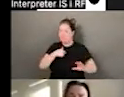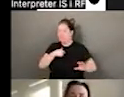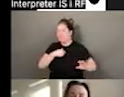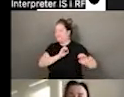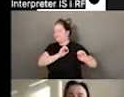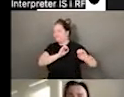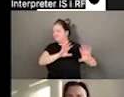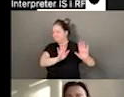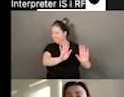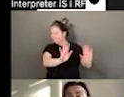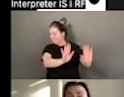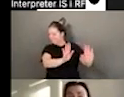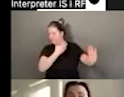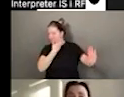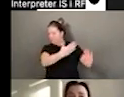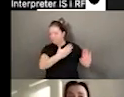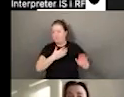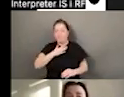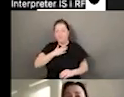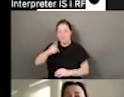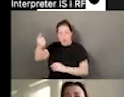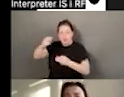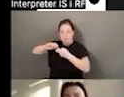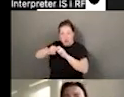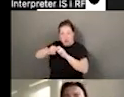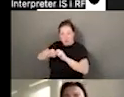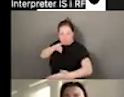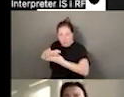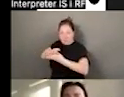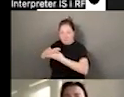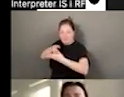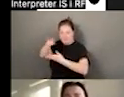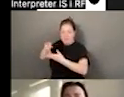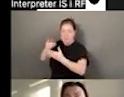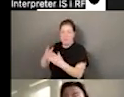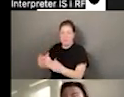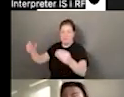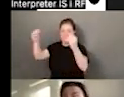and make sure that we can make a real difference. We also are very picky when it comes to the partners.